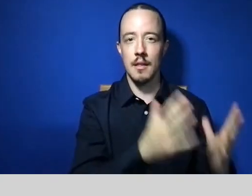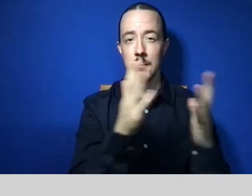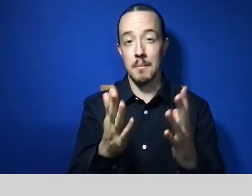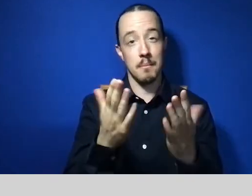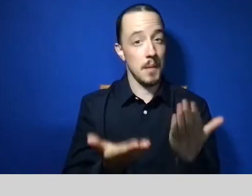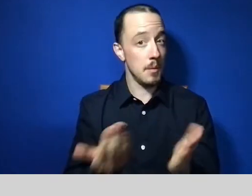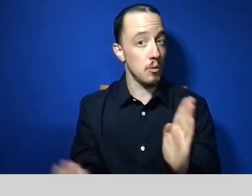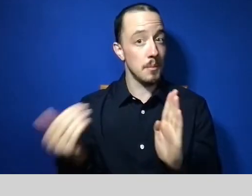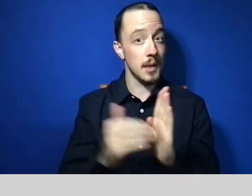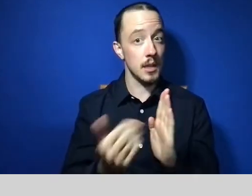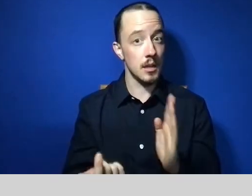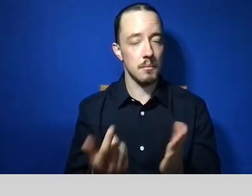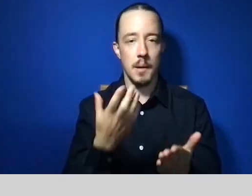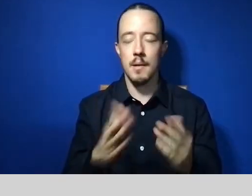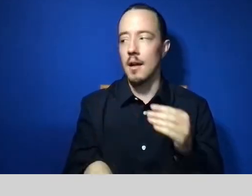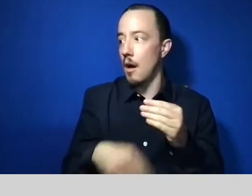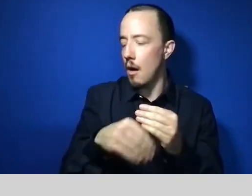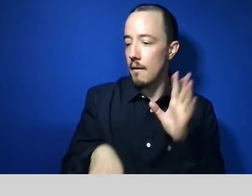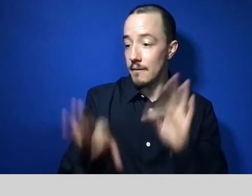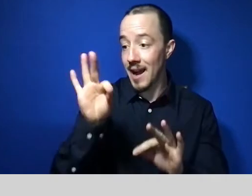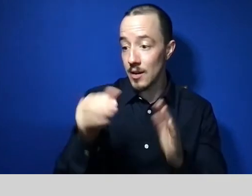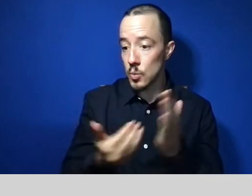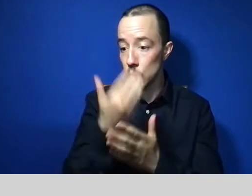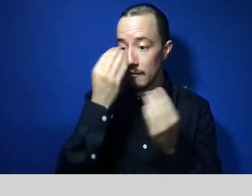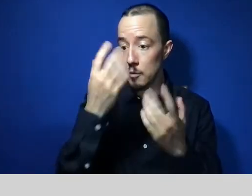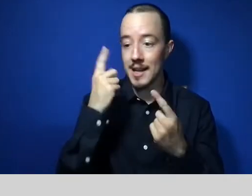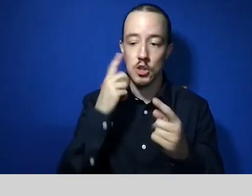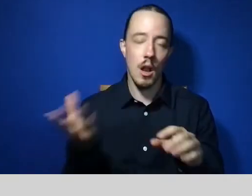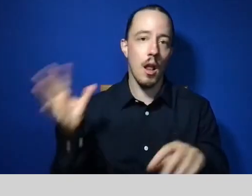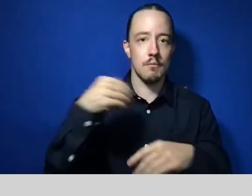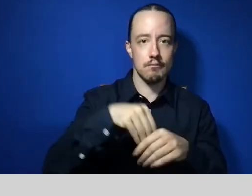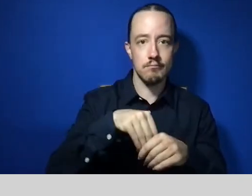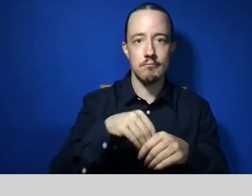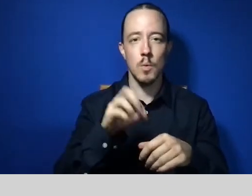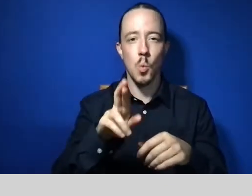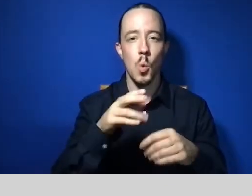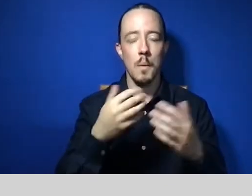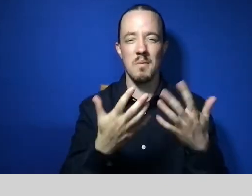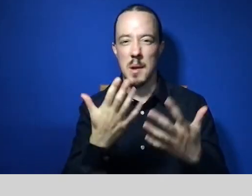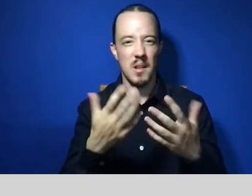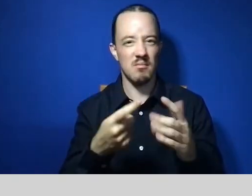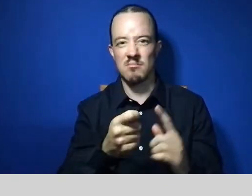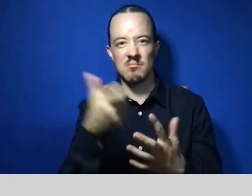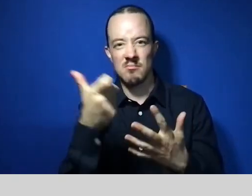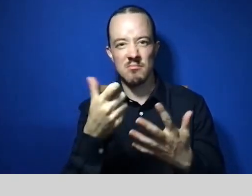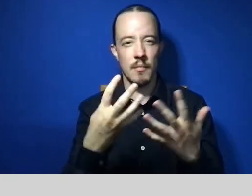And we might repeat that process. So there might be other data that we ended up joining in or filtering out.